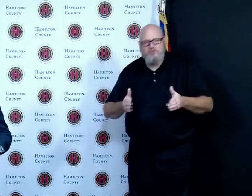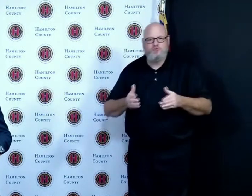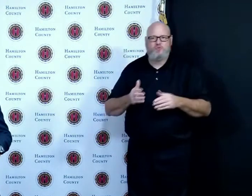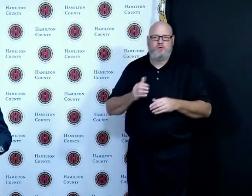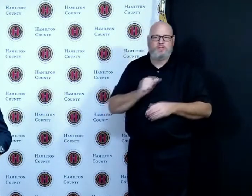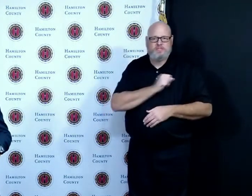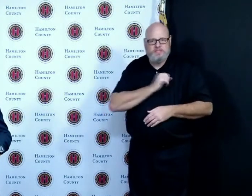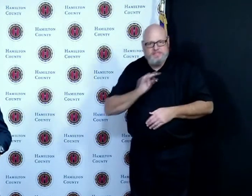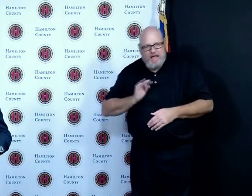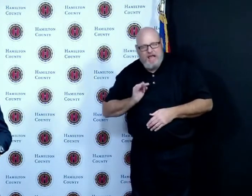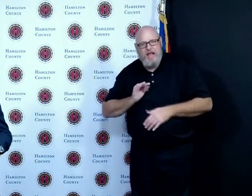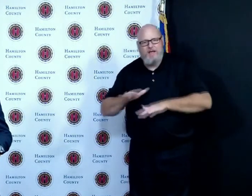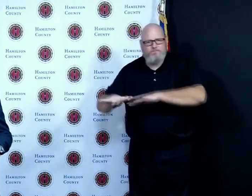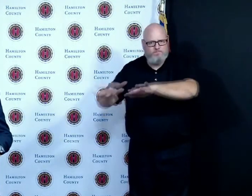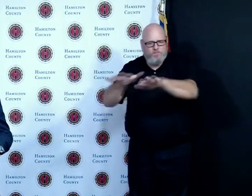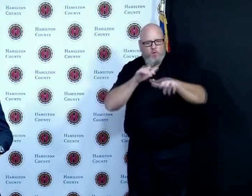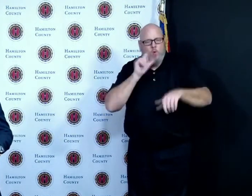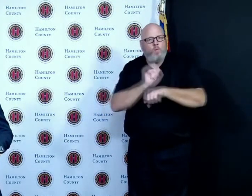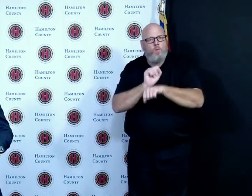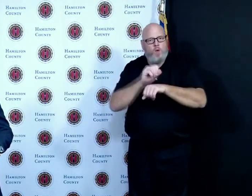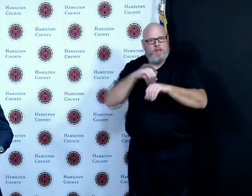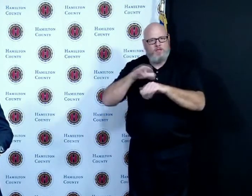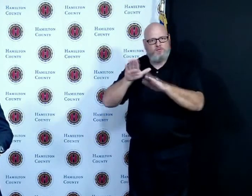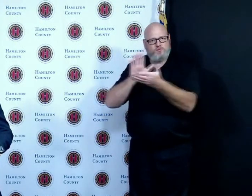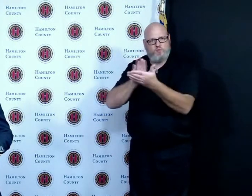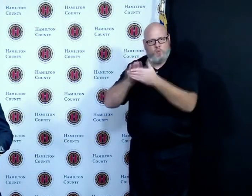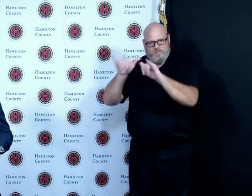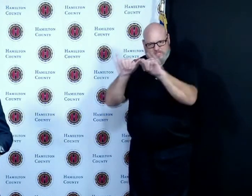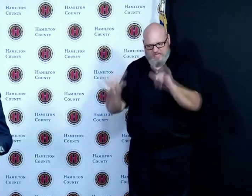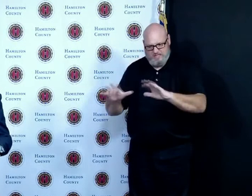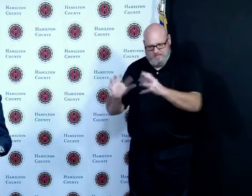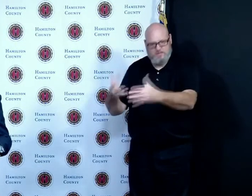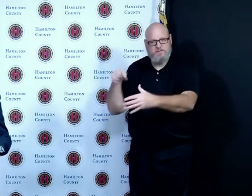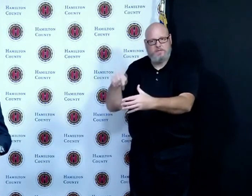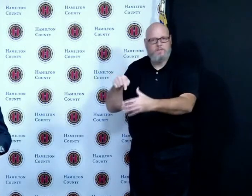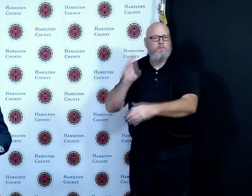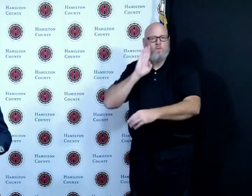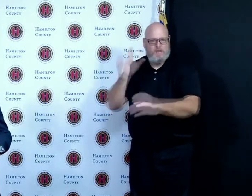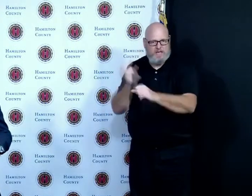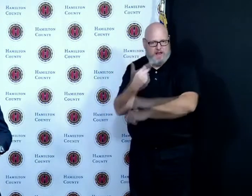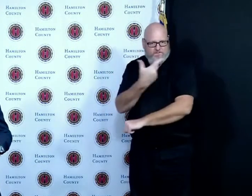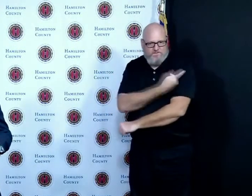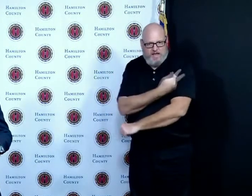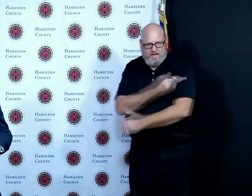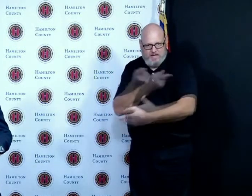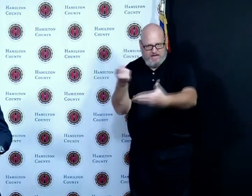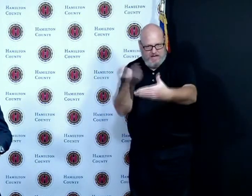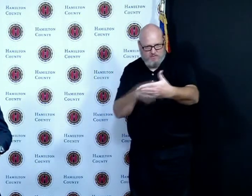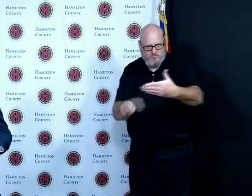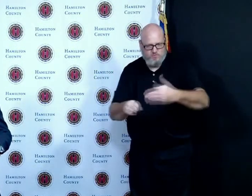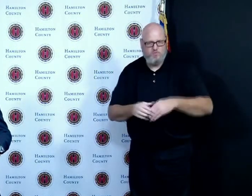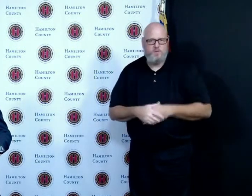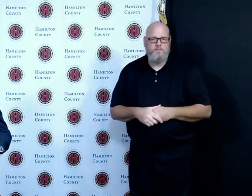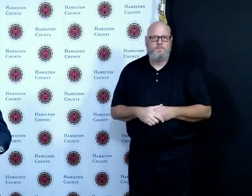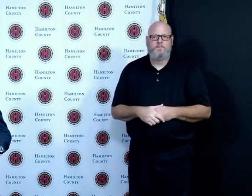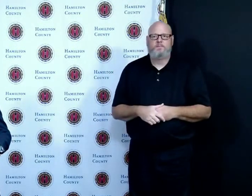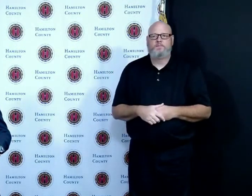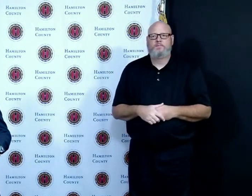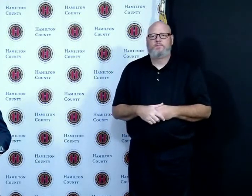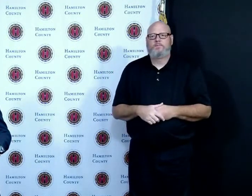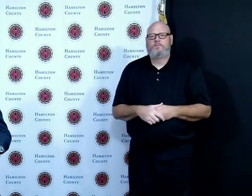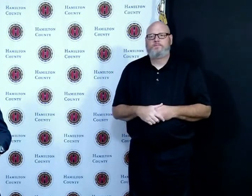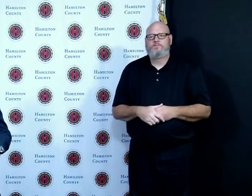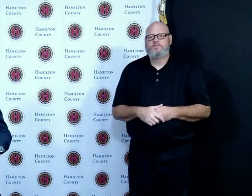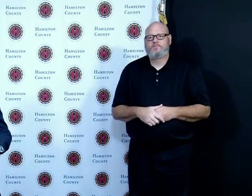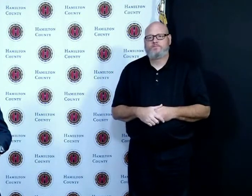oh my gosh stay distanced wear your mask reduce your Covid footprint which is the fourth